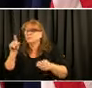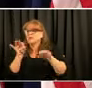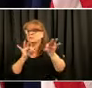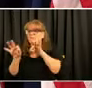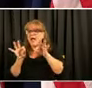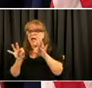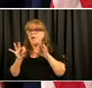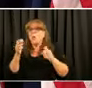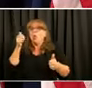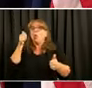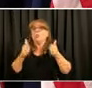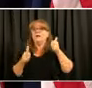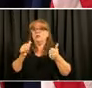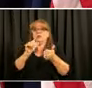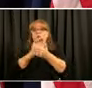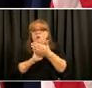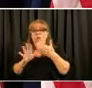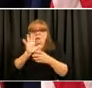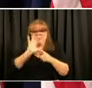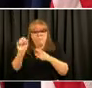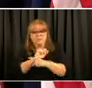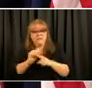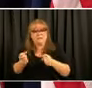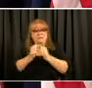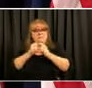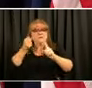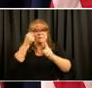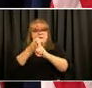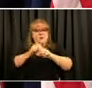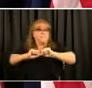what state resources are going to see your boulder to help them kind of stem this and